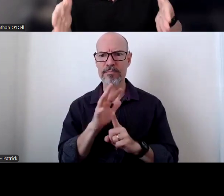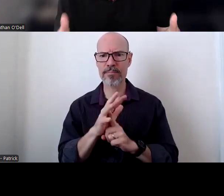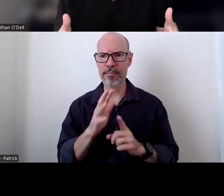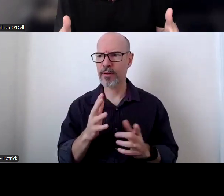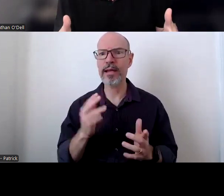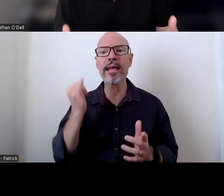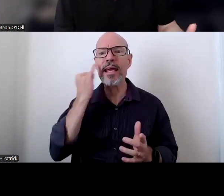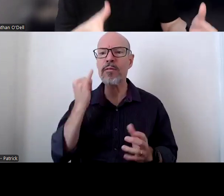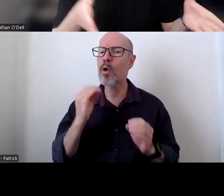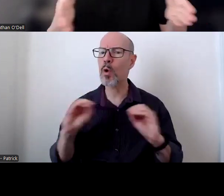popular when there was nothing